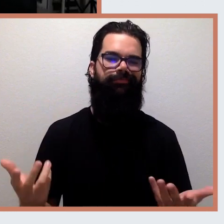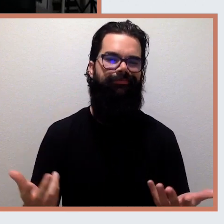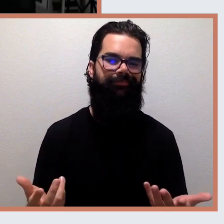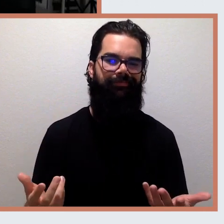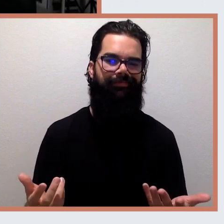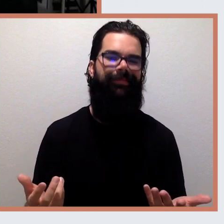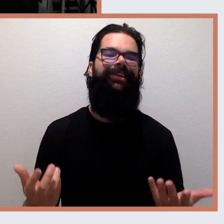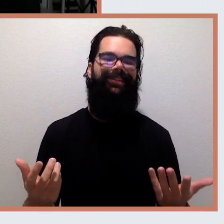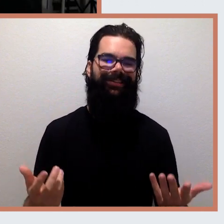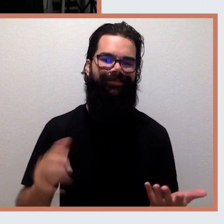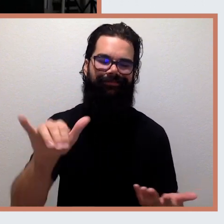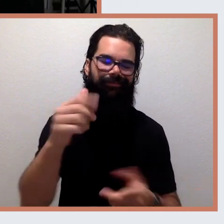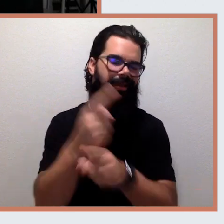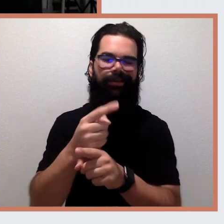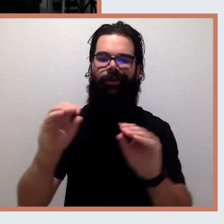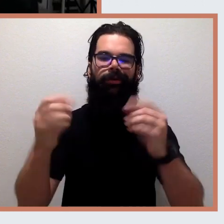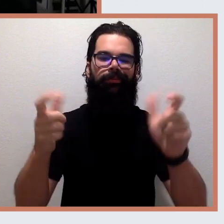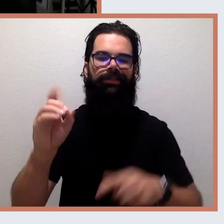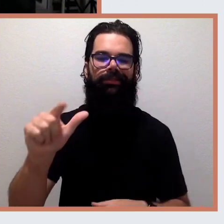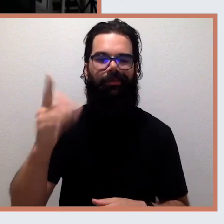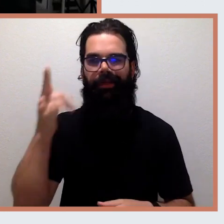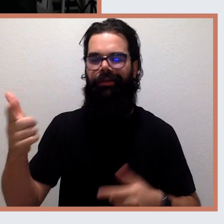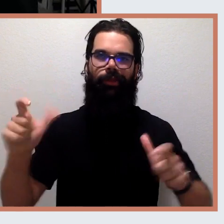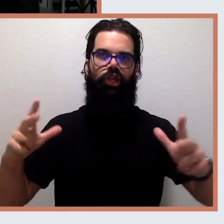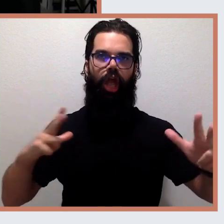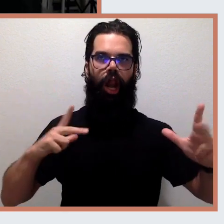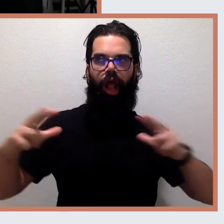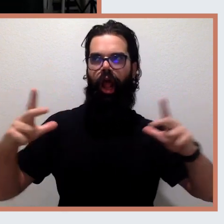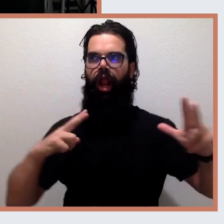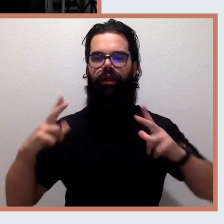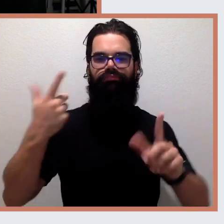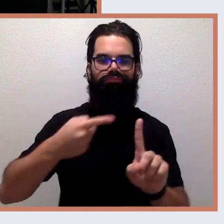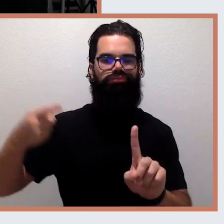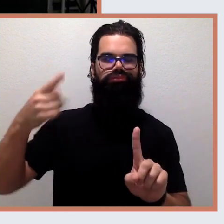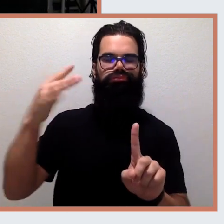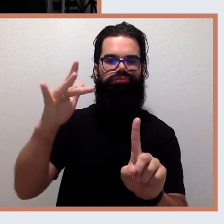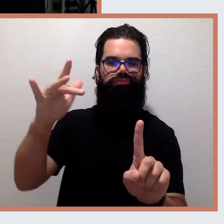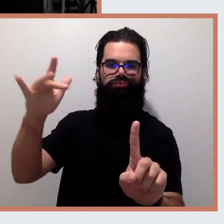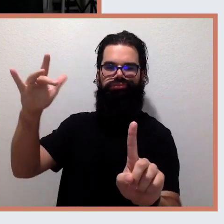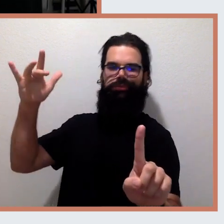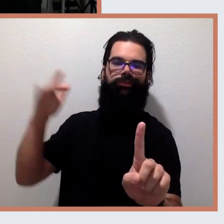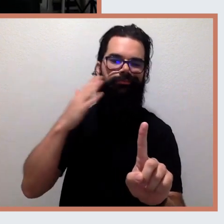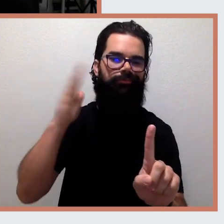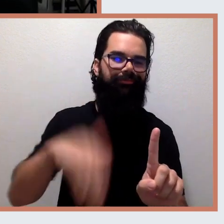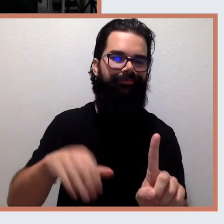Hence, no big deal. Yeah, no big deal, the Hollywood royalty Bill Broyles.